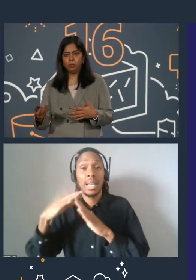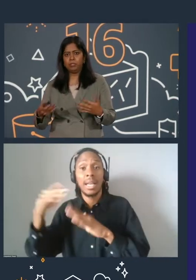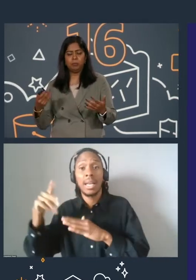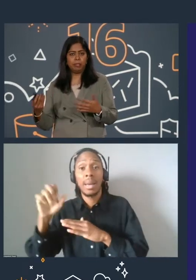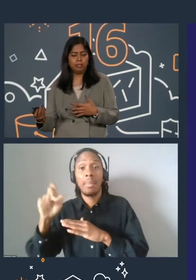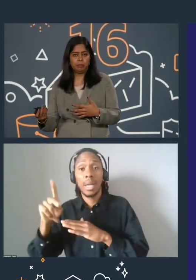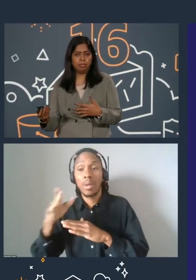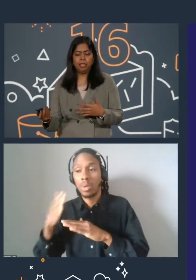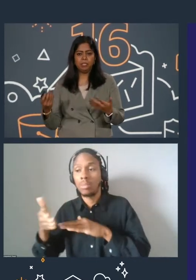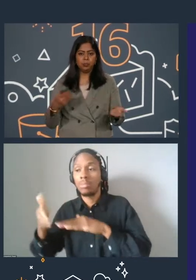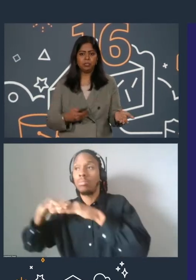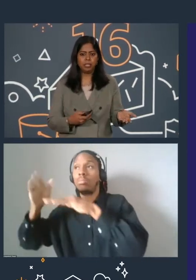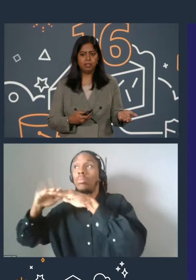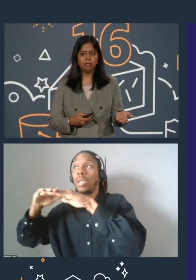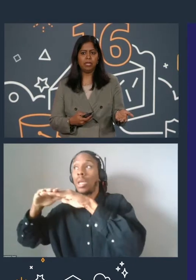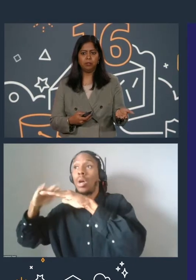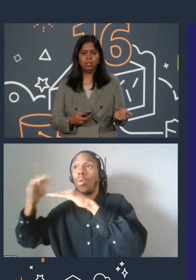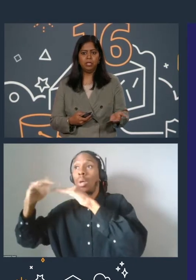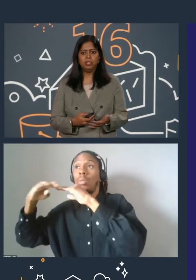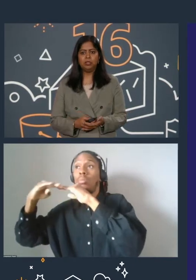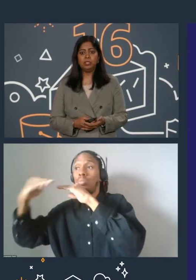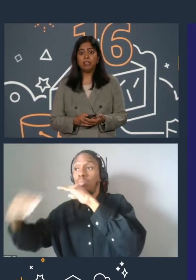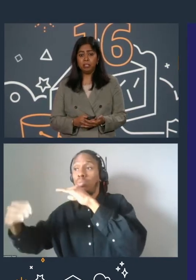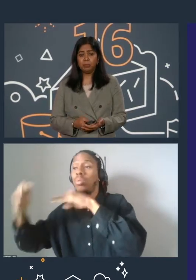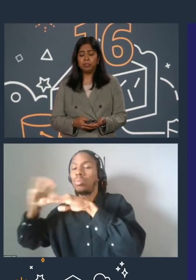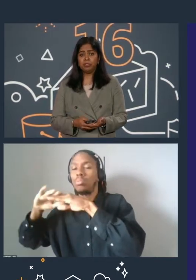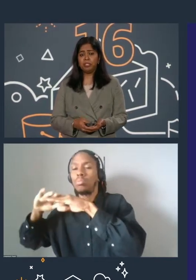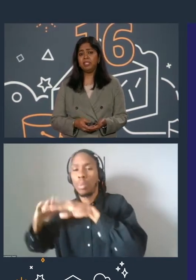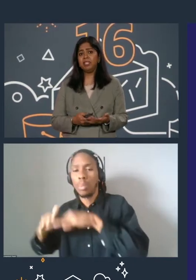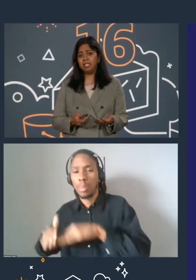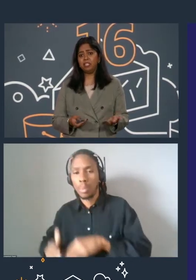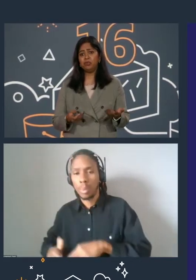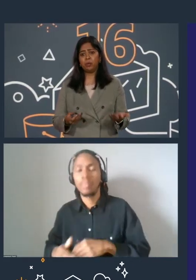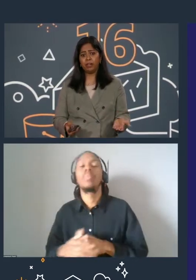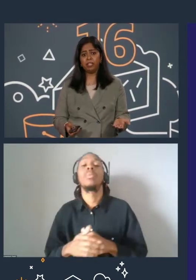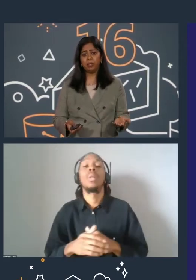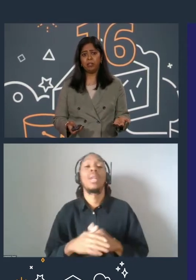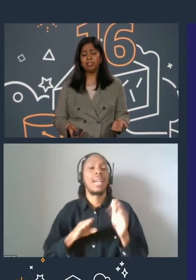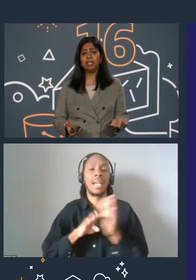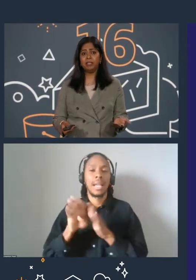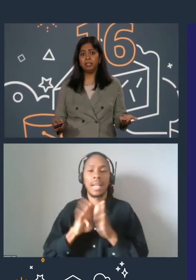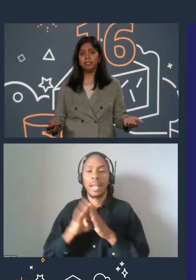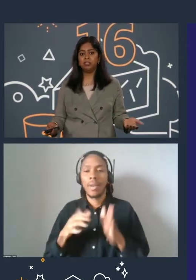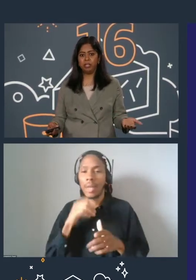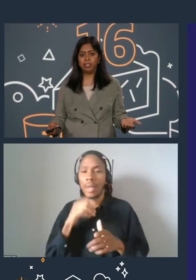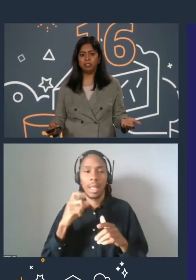And once the peak subsides, it would scale down. So developers didn't need to worry about scaling constraints,